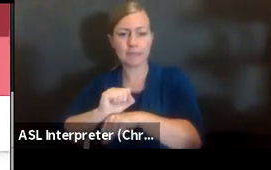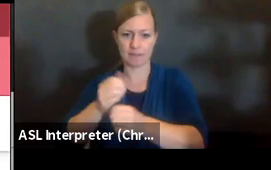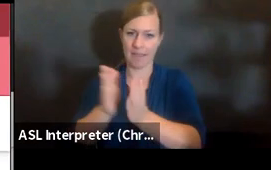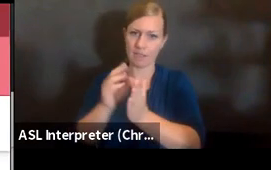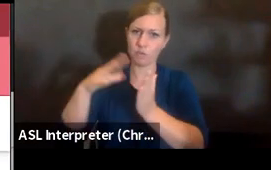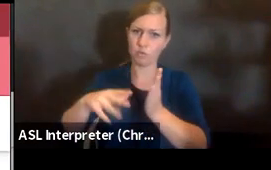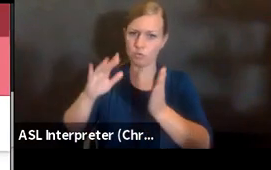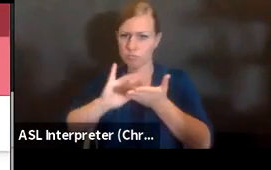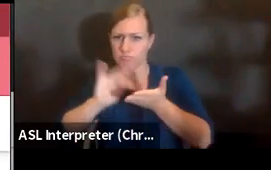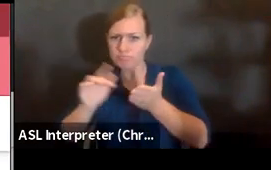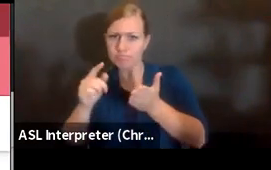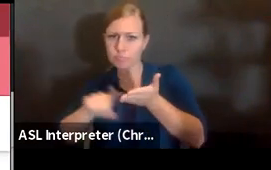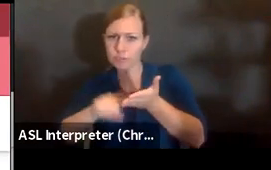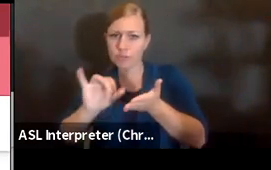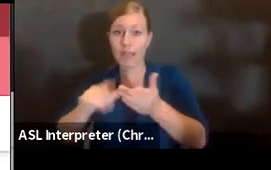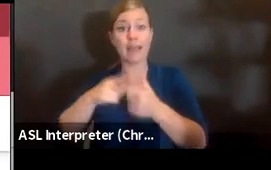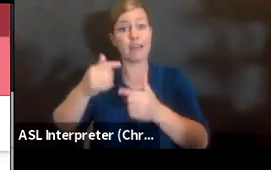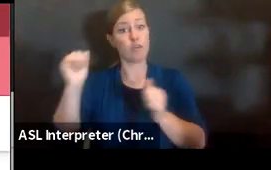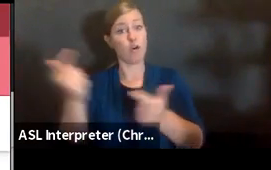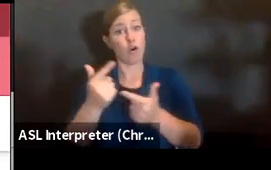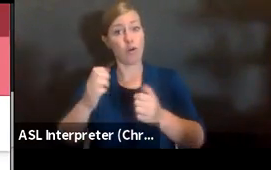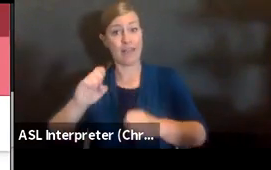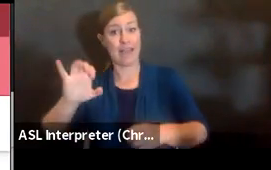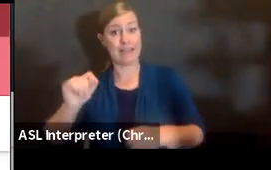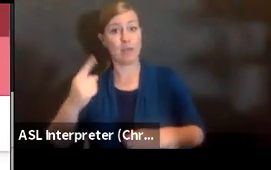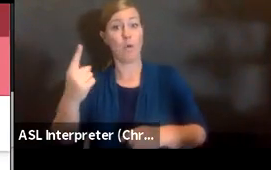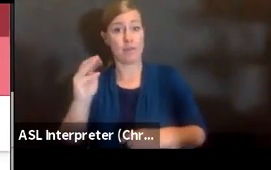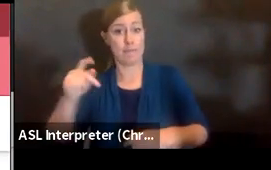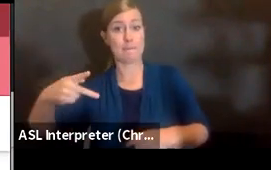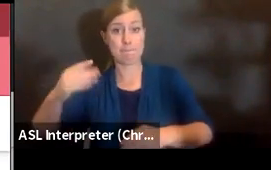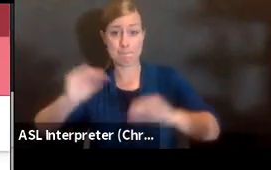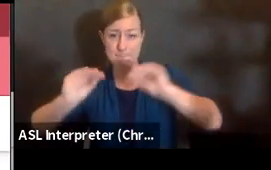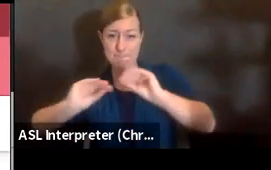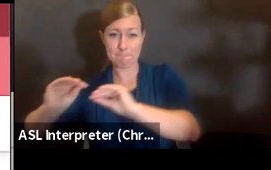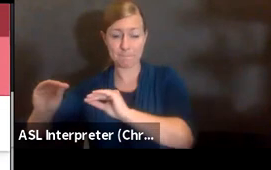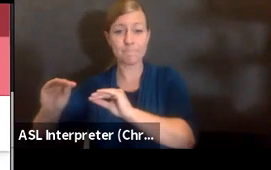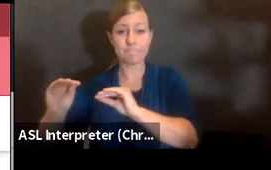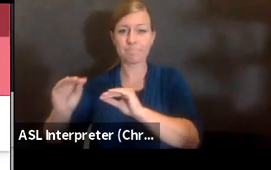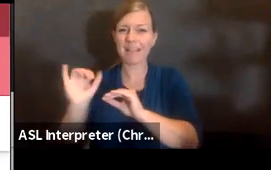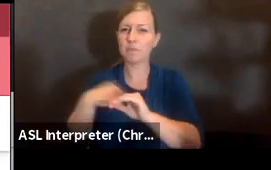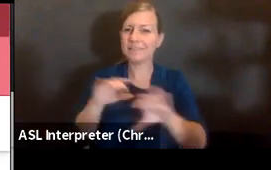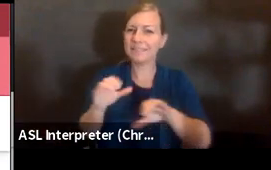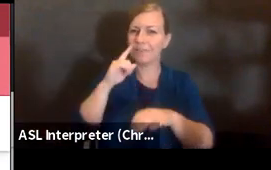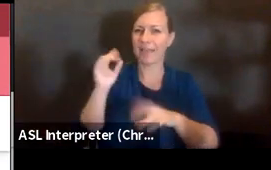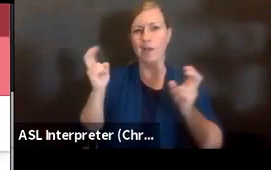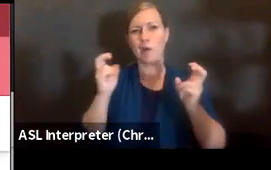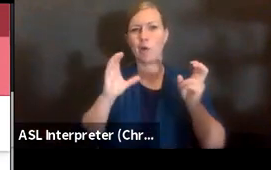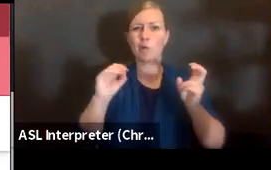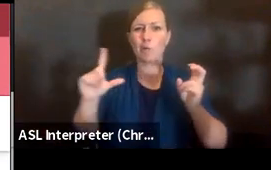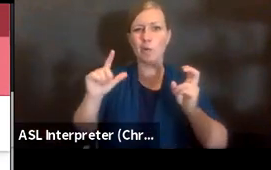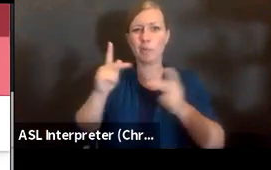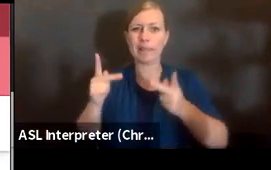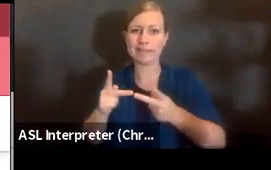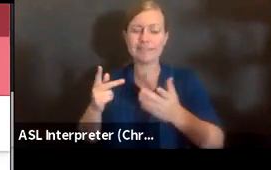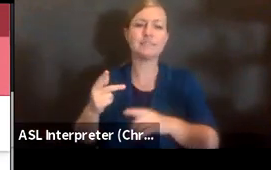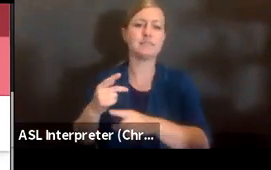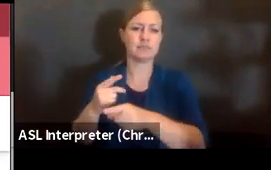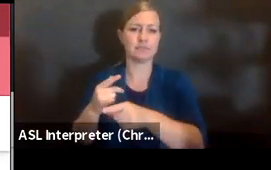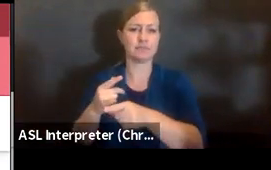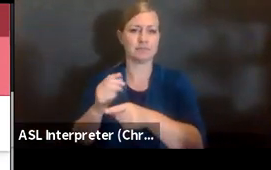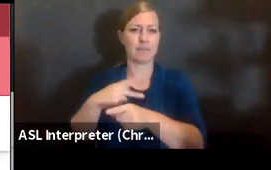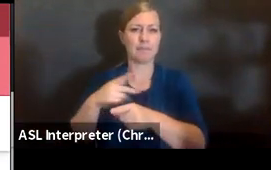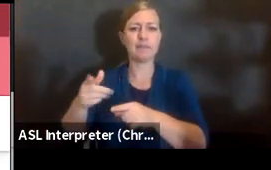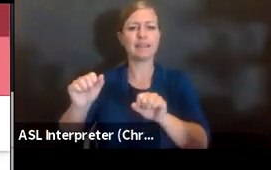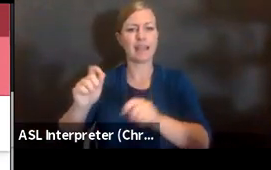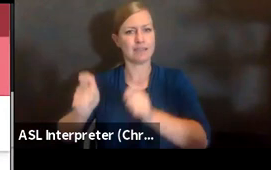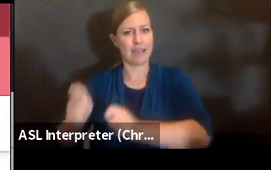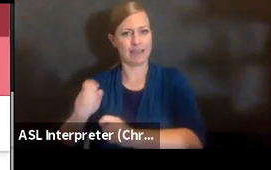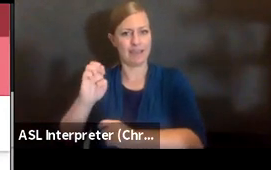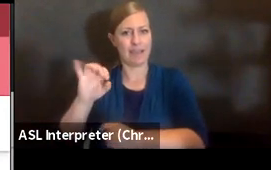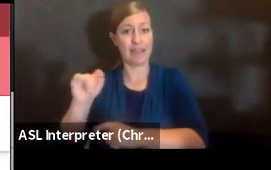Katherine Livick - ESD 112: and then have them all edit the same Google Map like we were doing for that cool places in the cool map and then they could all edit that same thing in a similar way.